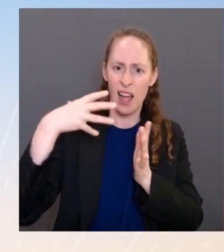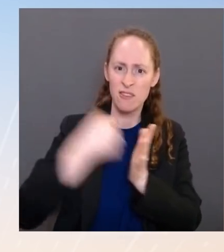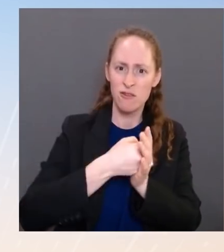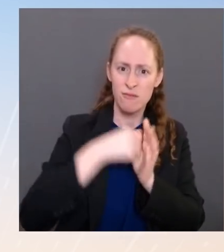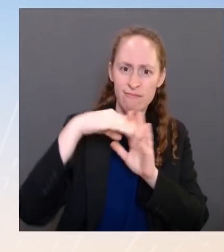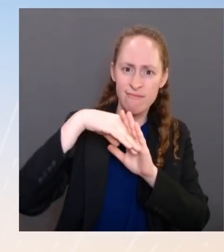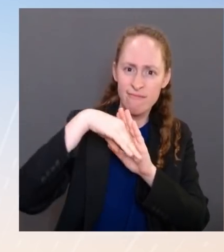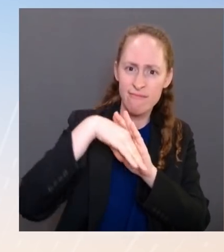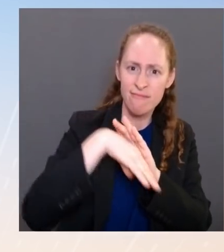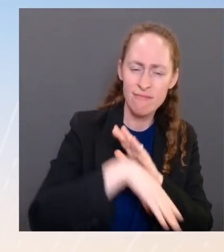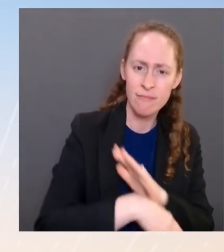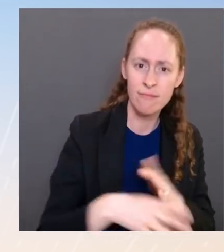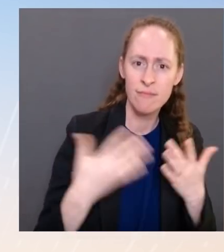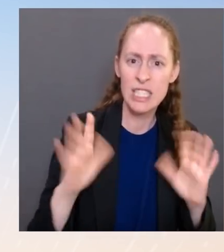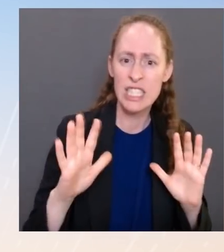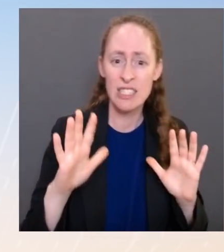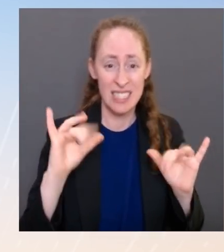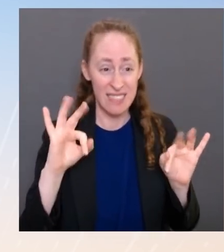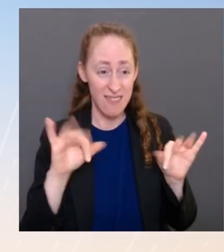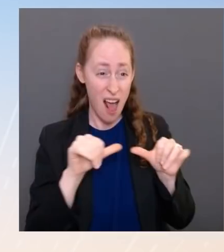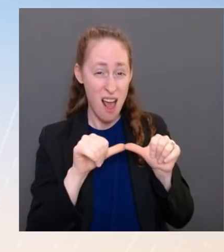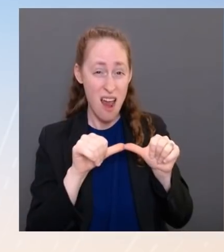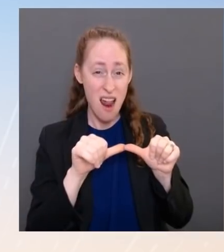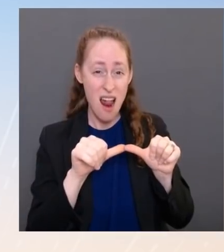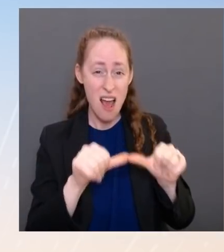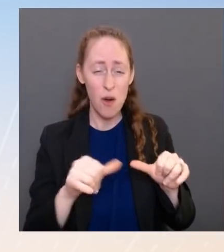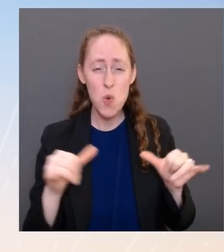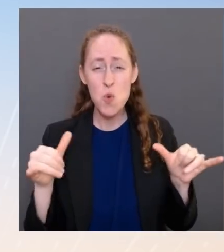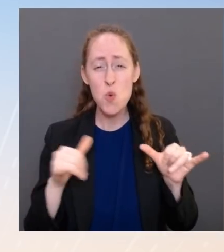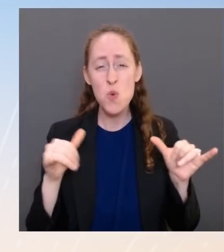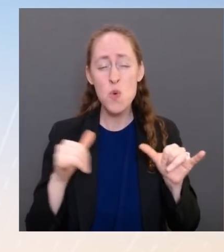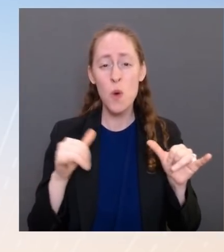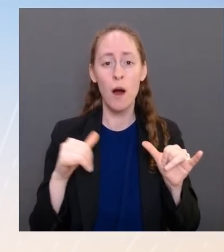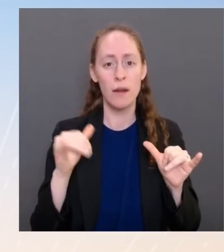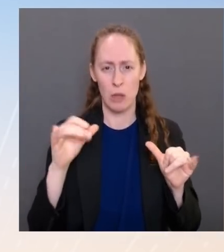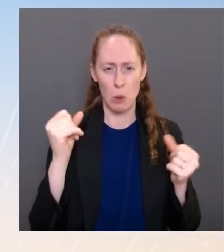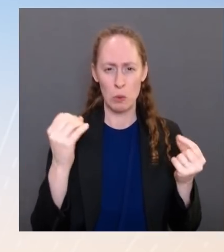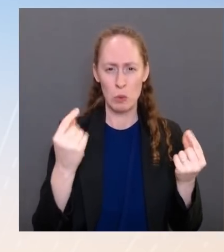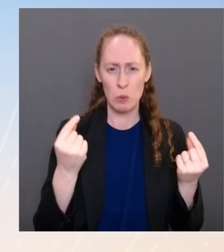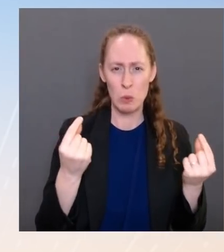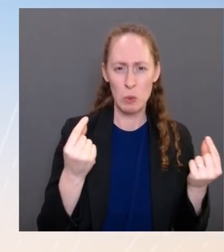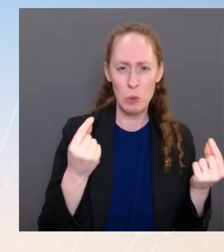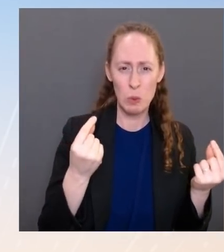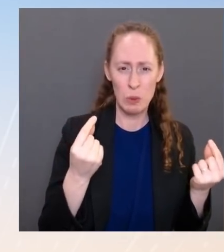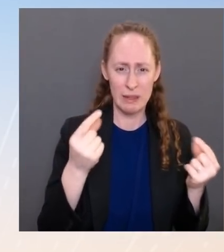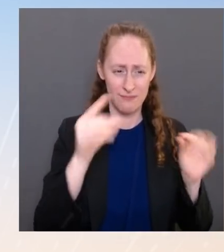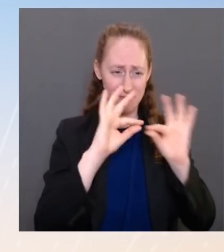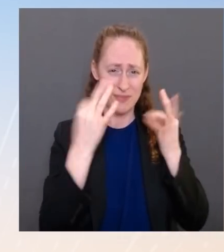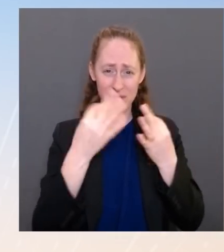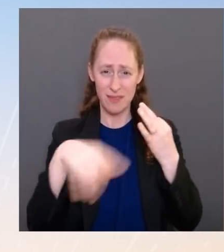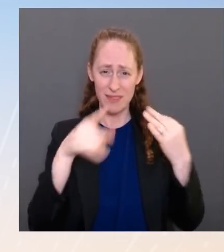We would not have 100 percent of schools open today. So, no, he does not think that is the driver. He knows the pandemic was the driver.